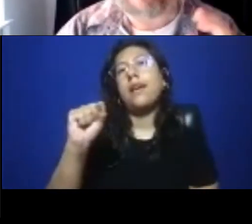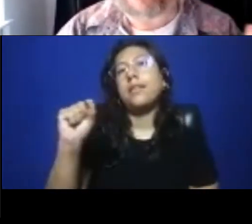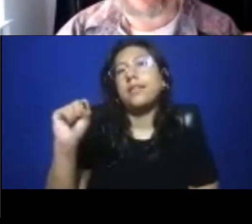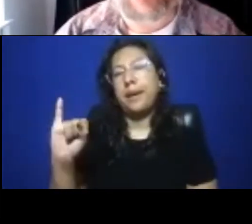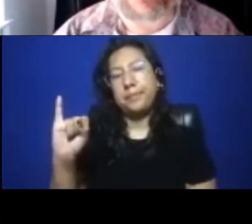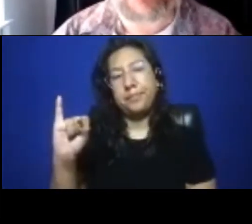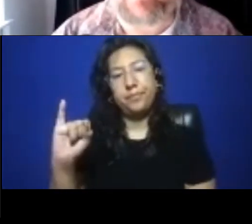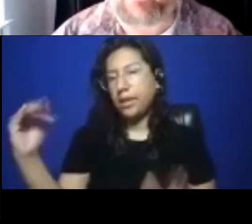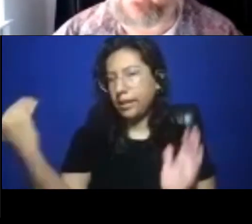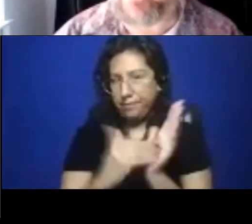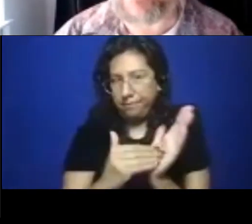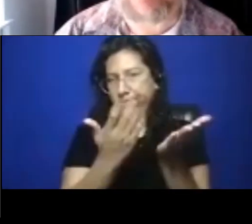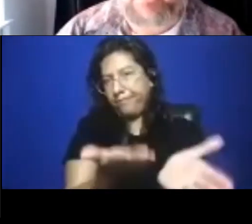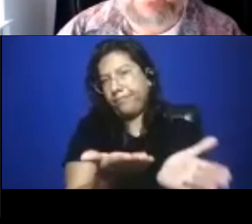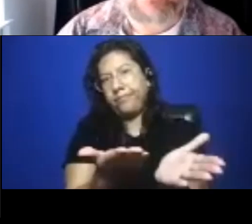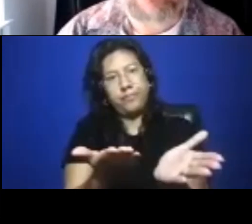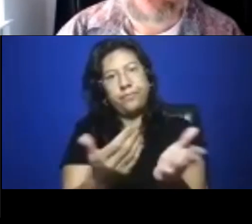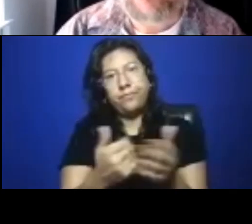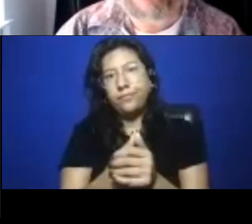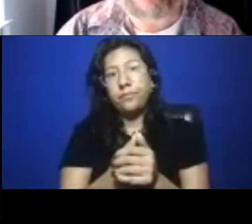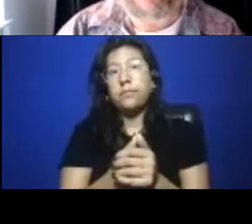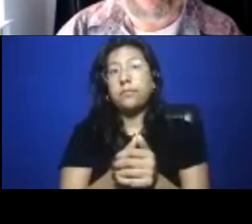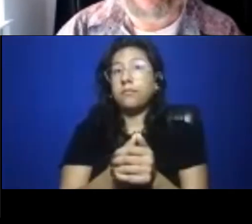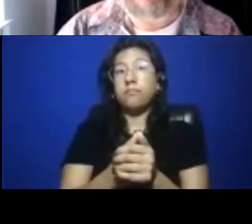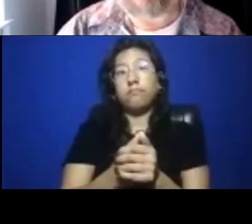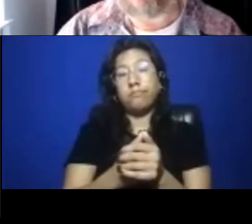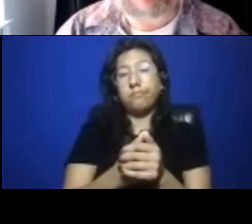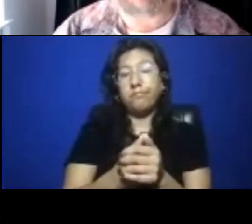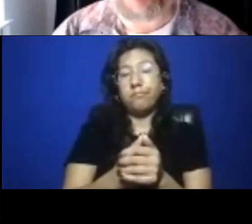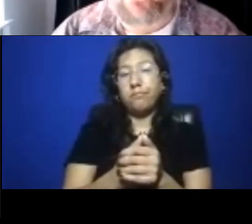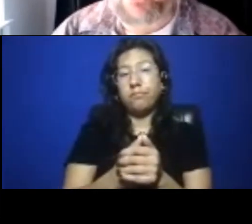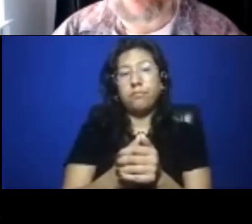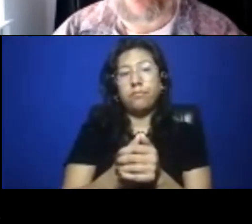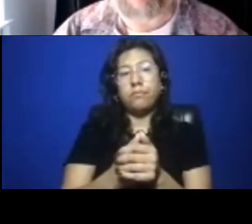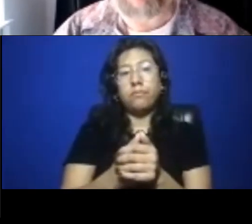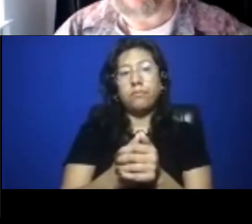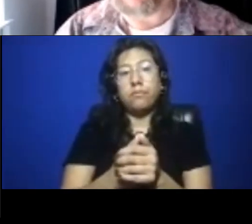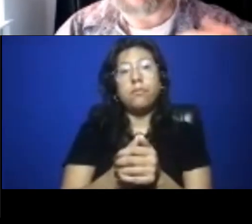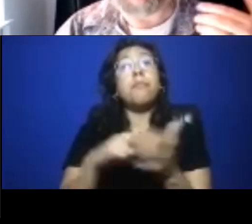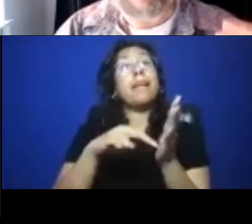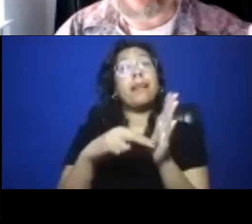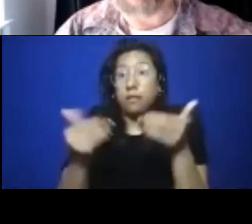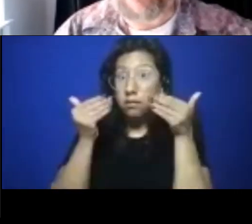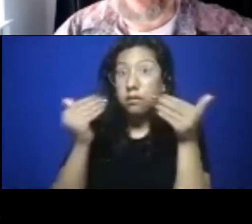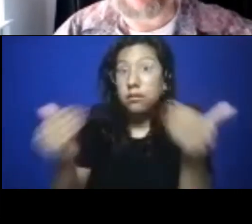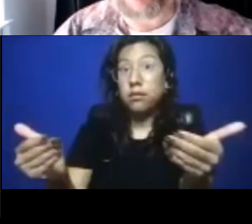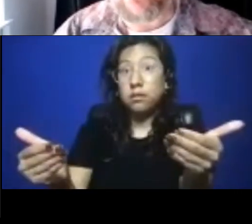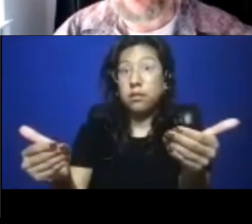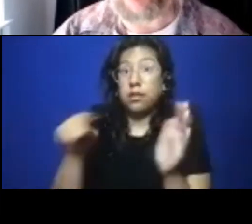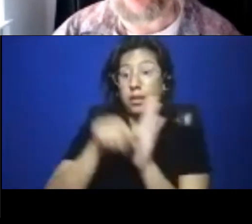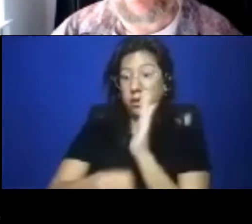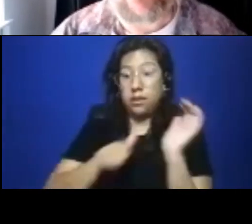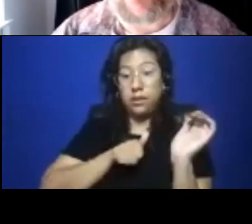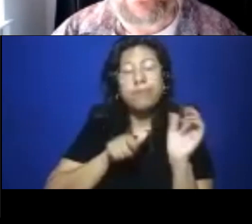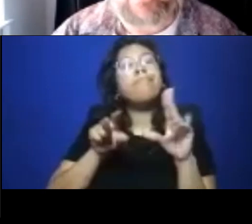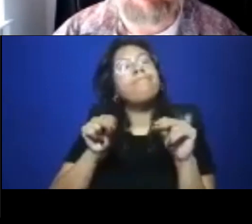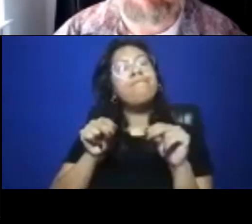Again, these are things that are not intended to end someone's life, but it's again, non-suicidal self injury.